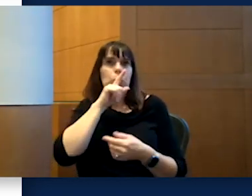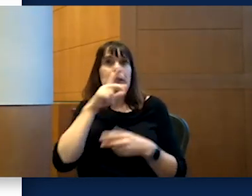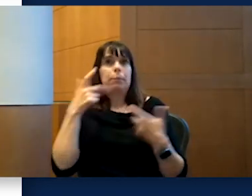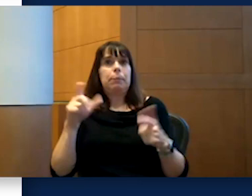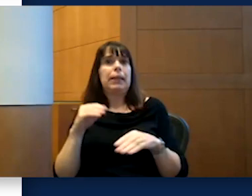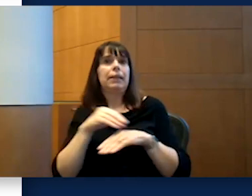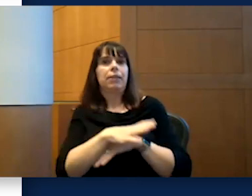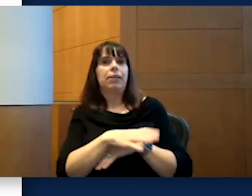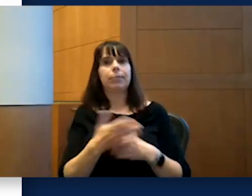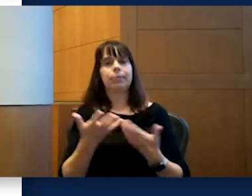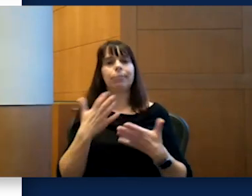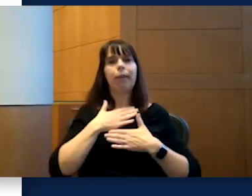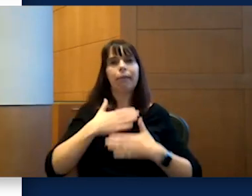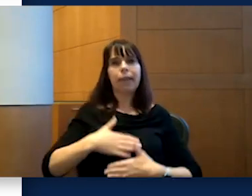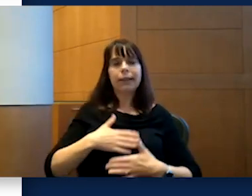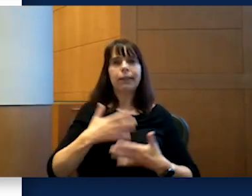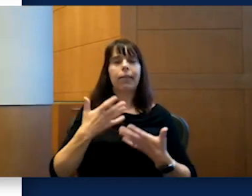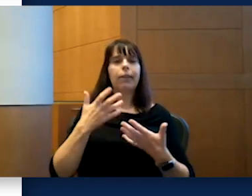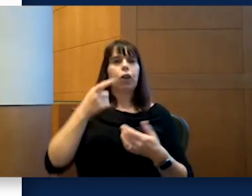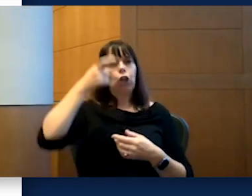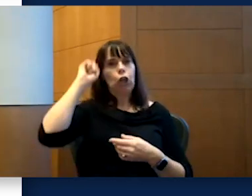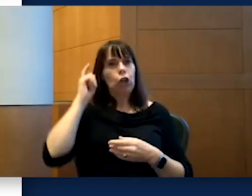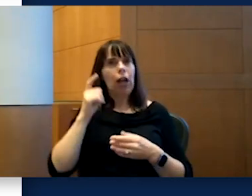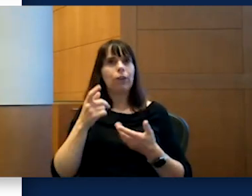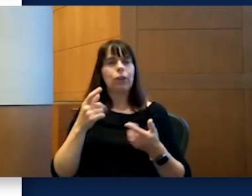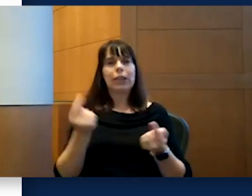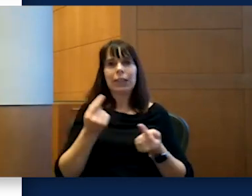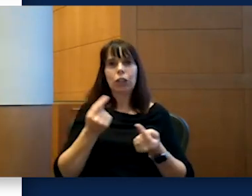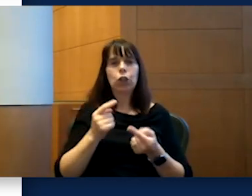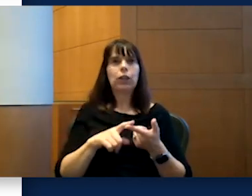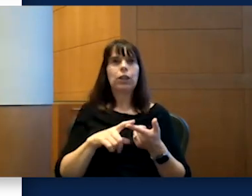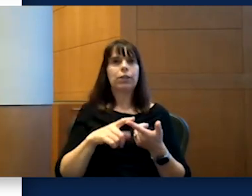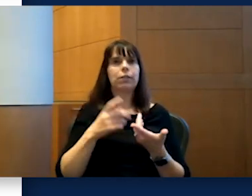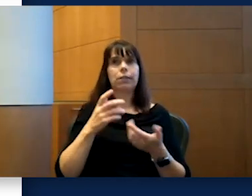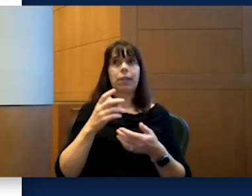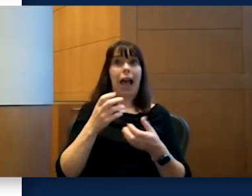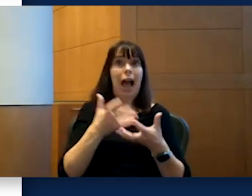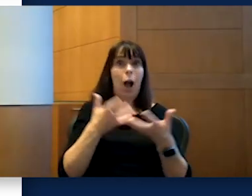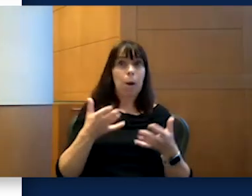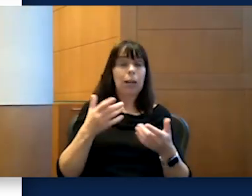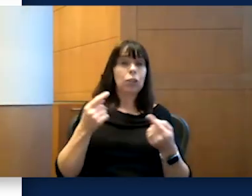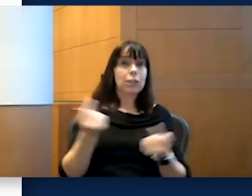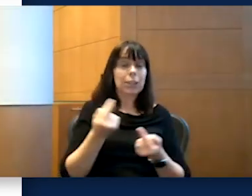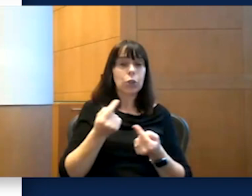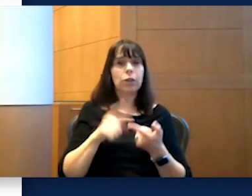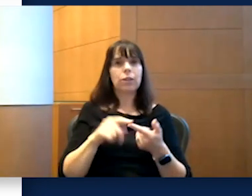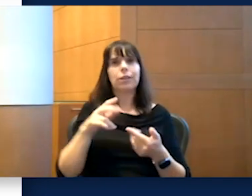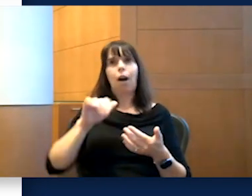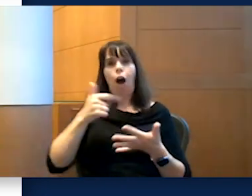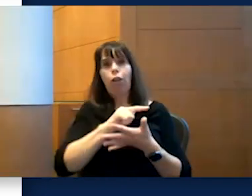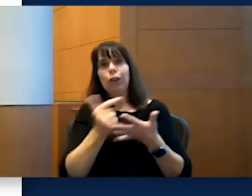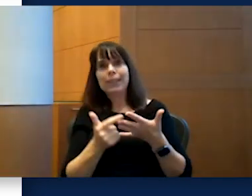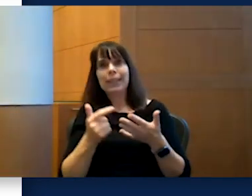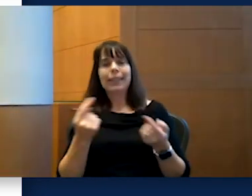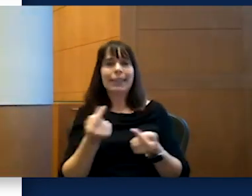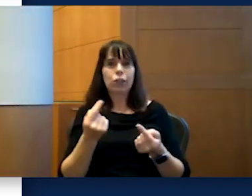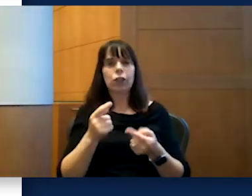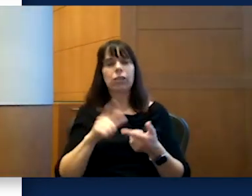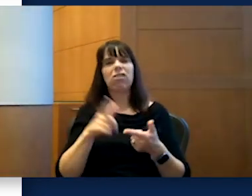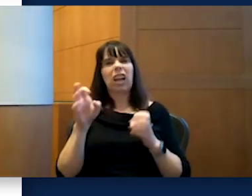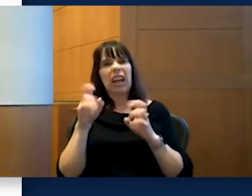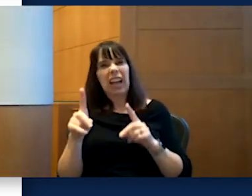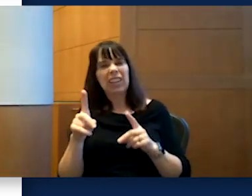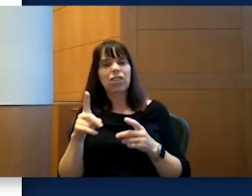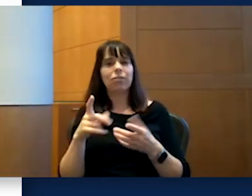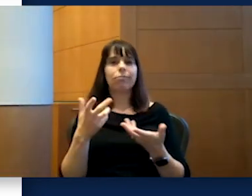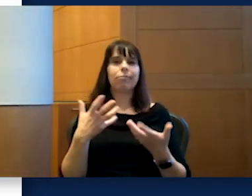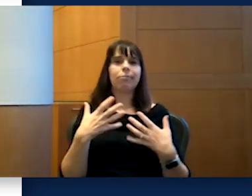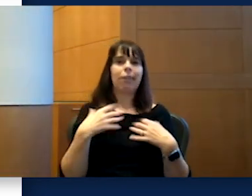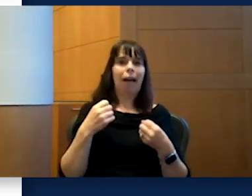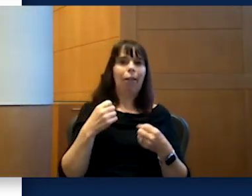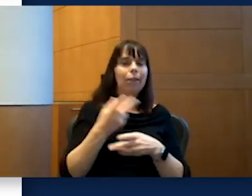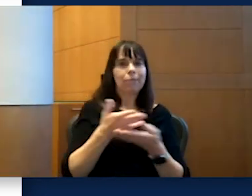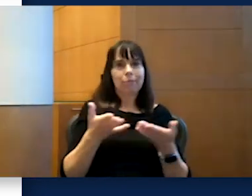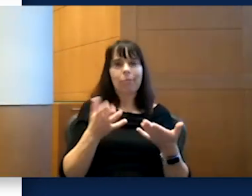We were really intrigued by the factors that did hang together with psychological flourishing and those that didn't.